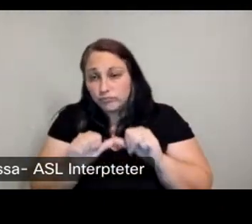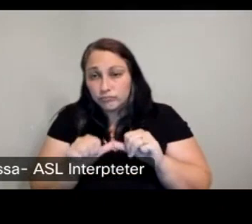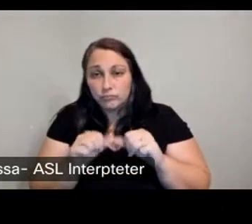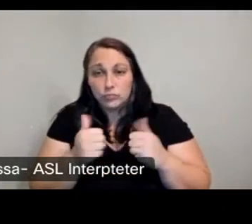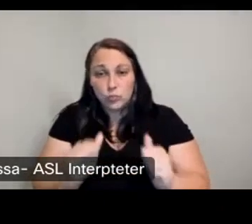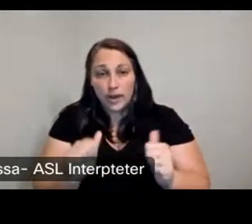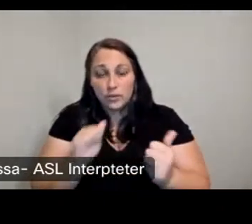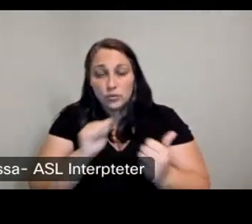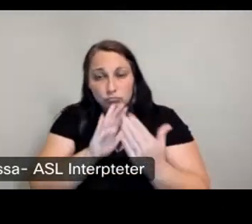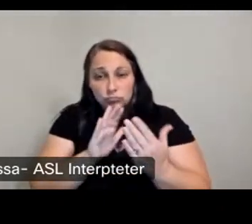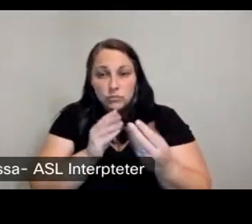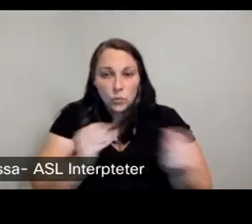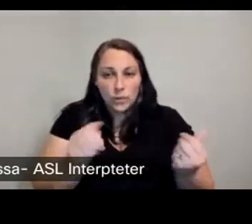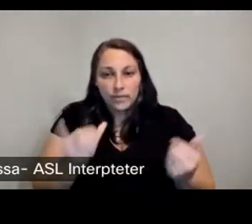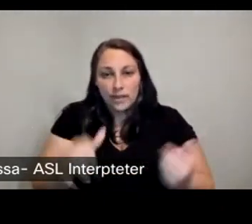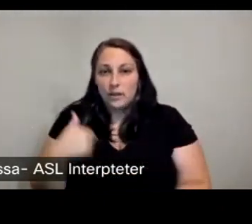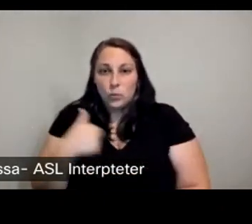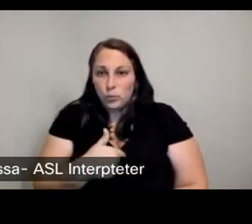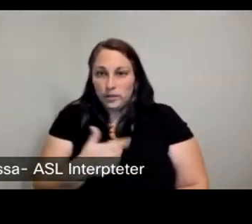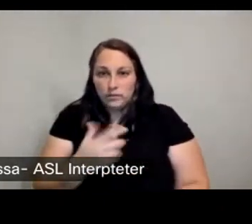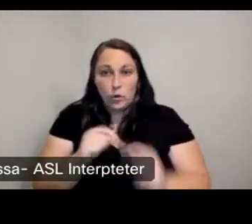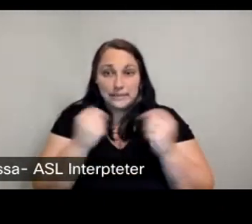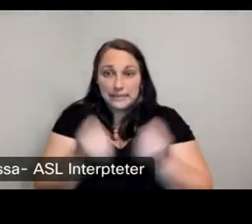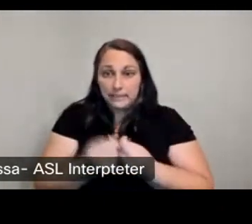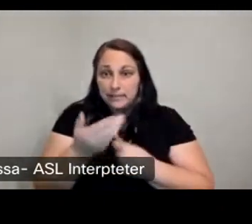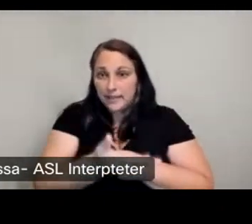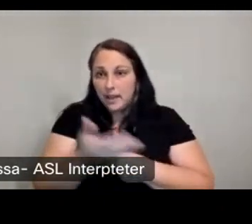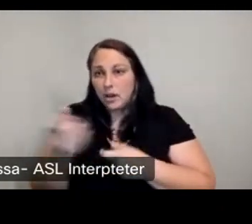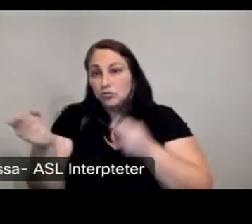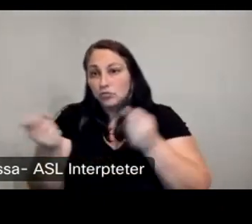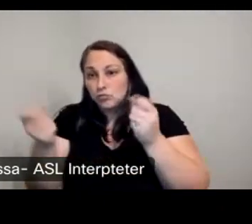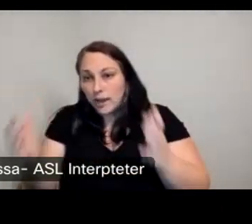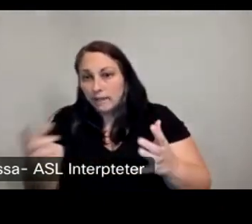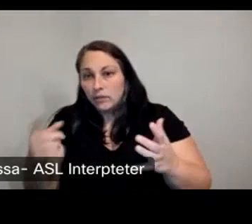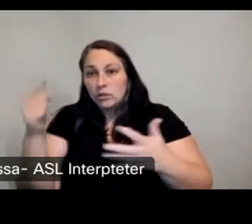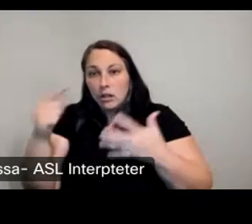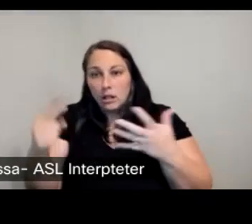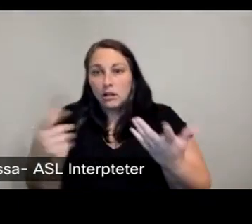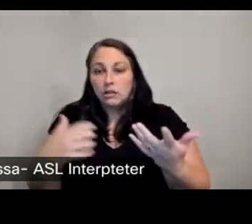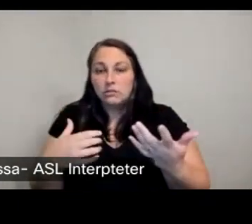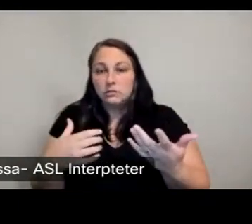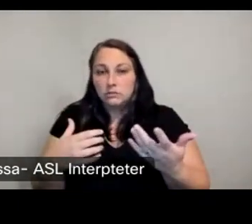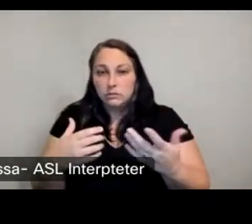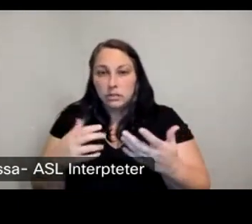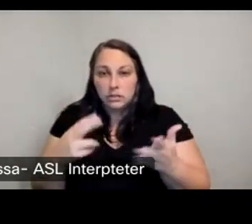our team has been their operators are telling us this our ritpdf our contractor is telling us this